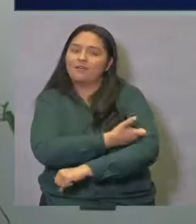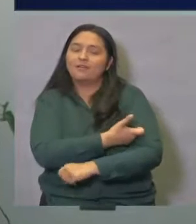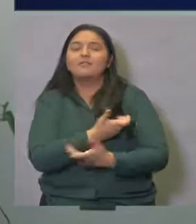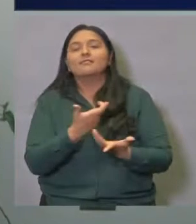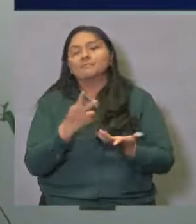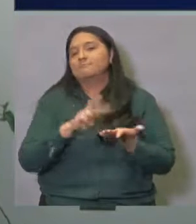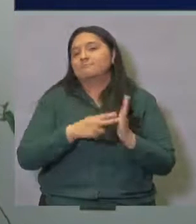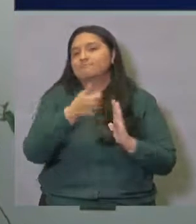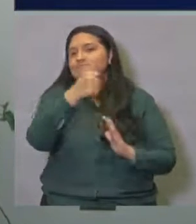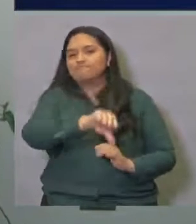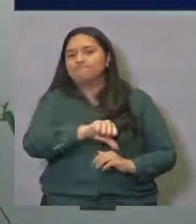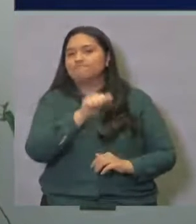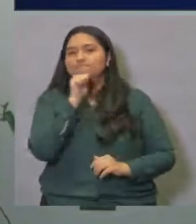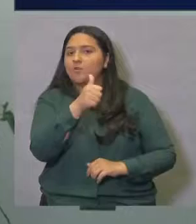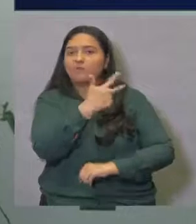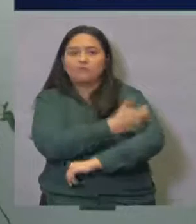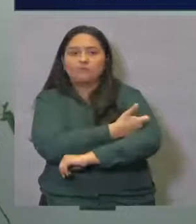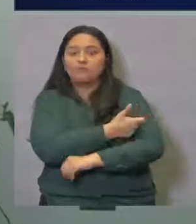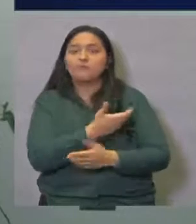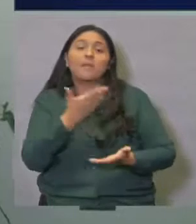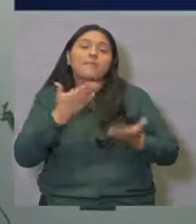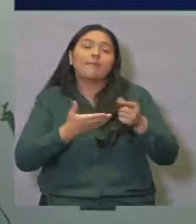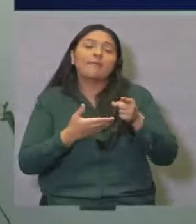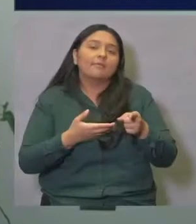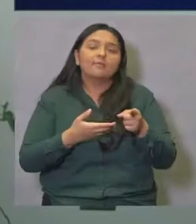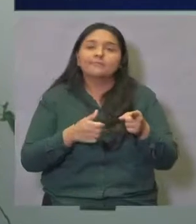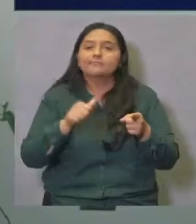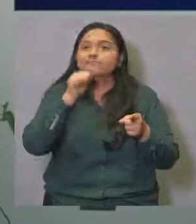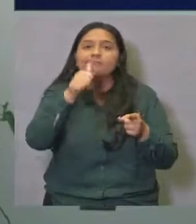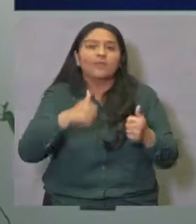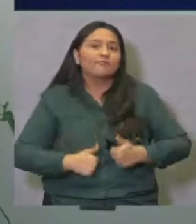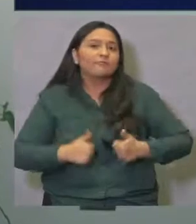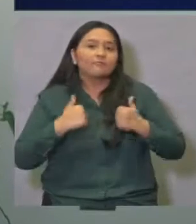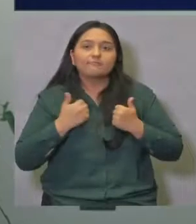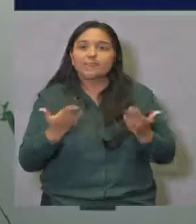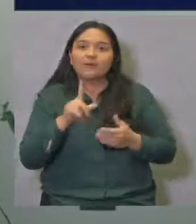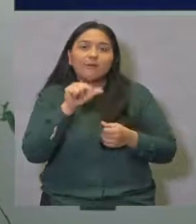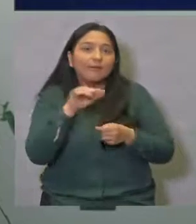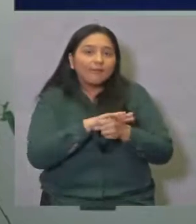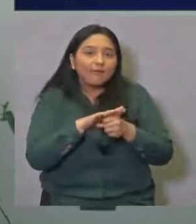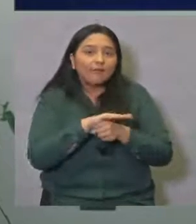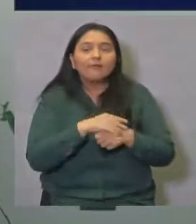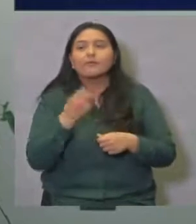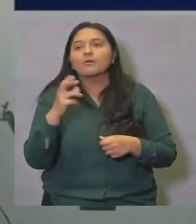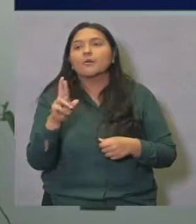IN WHICH CASE ELIGIBLE